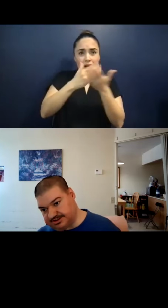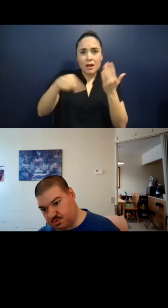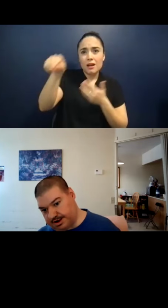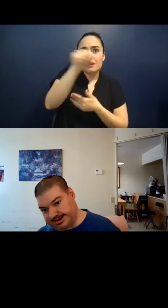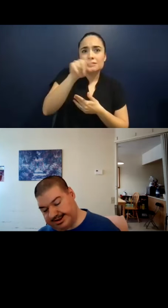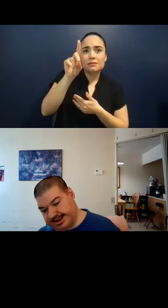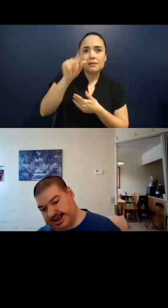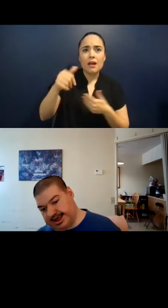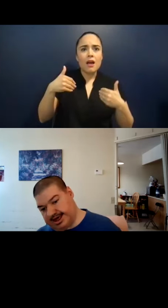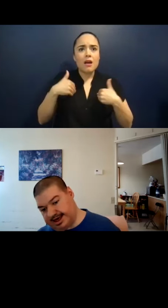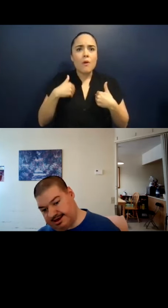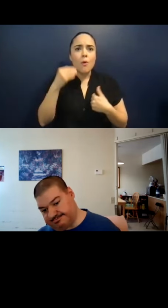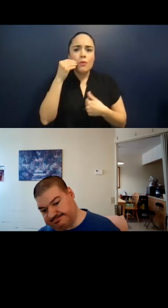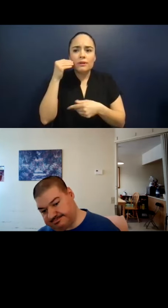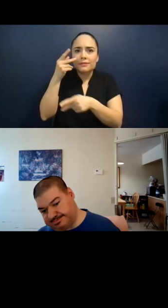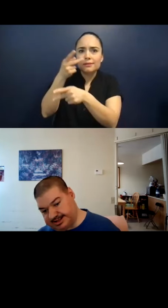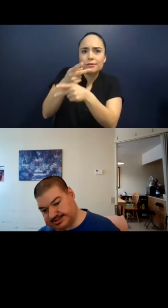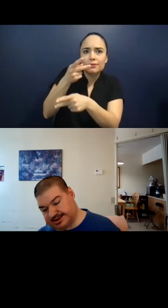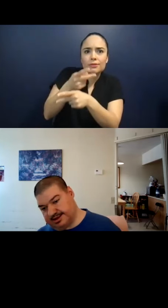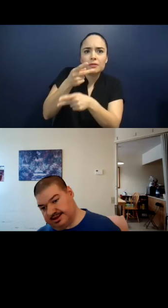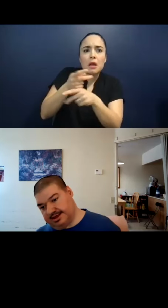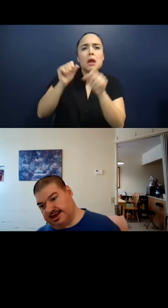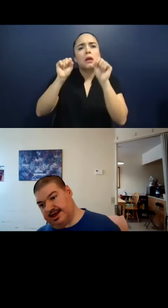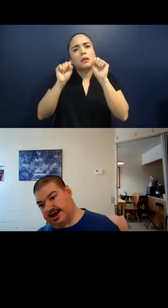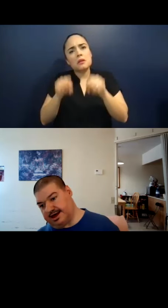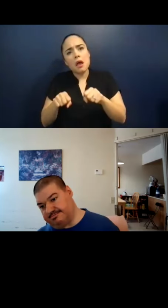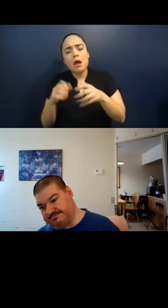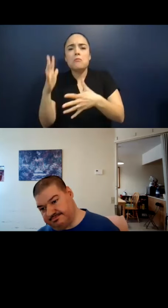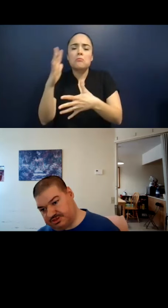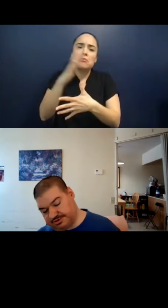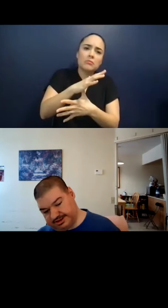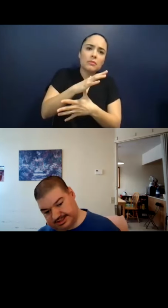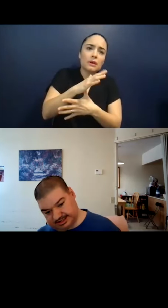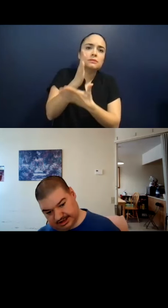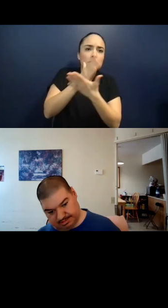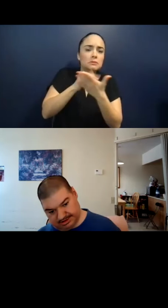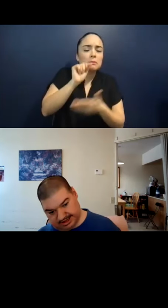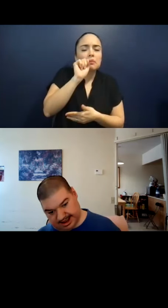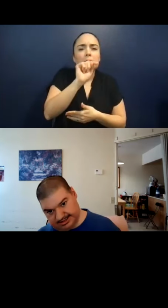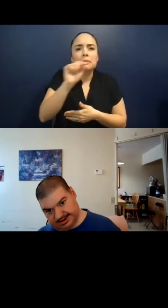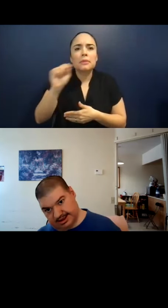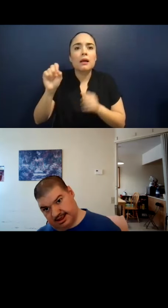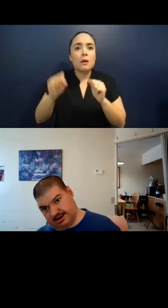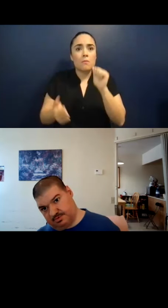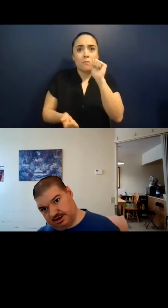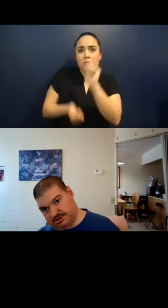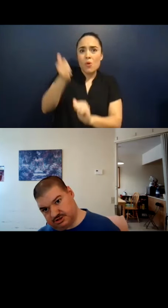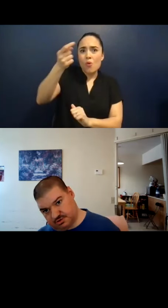as some people with disabilities may have to wait until phase 3 . Those are receiving